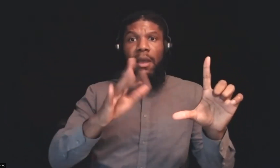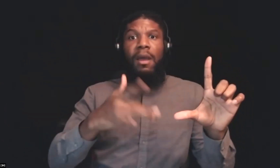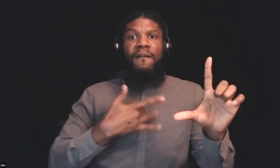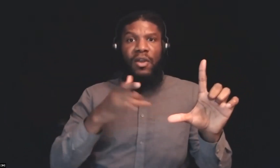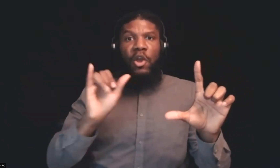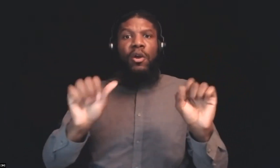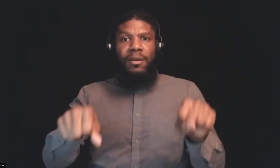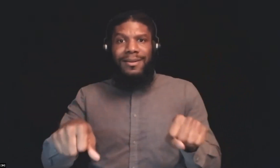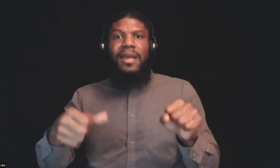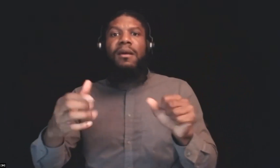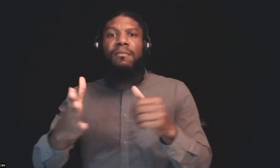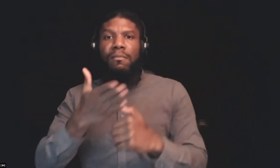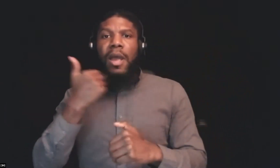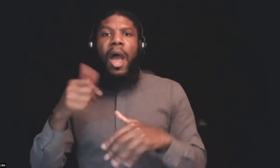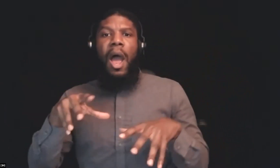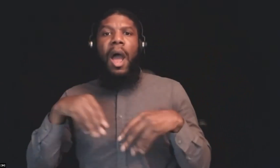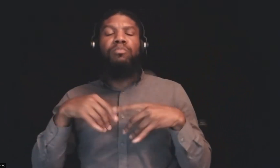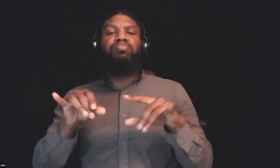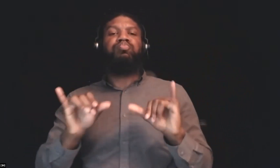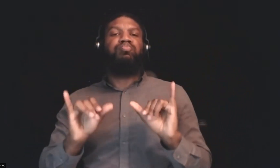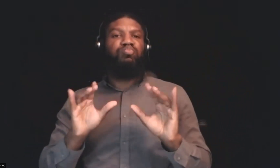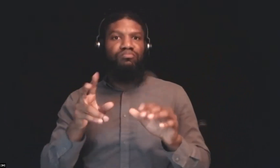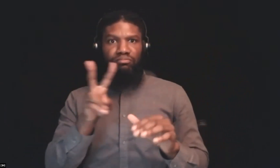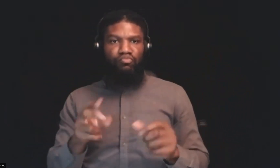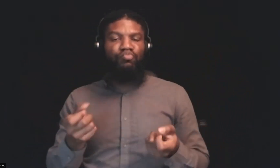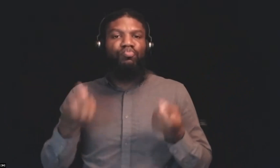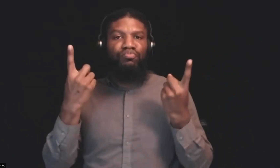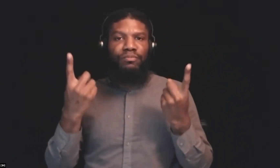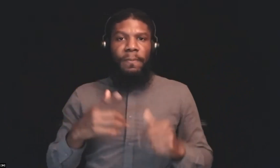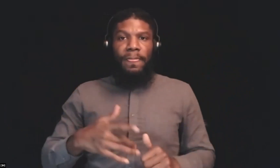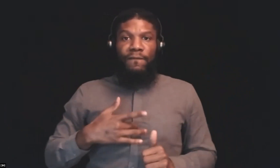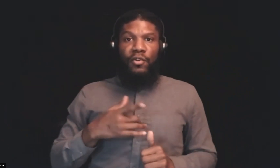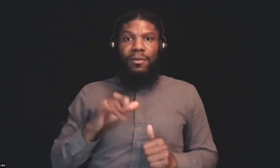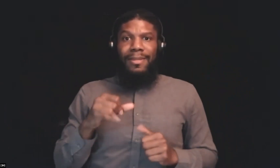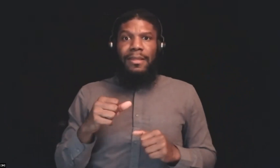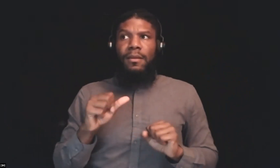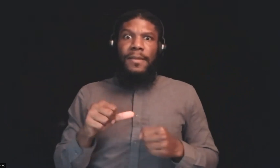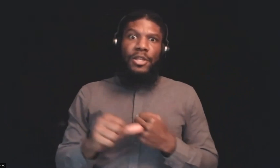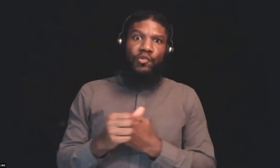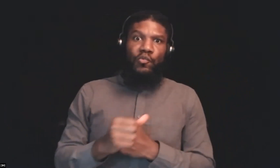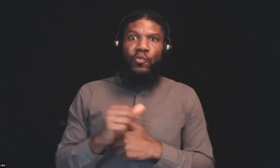the dangers and overstatement and hesitation that I have because I do believe everything's